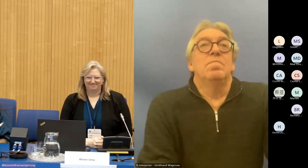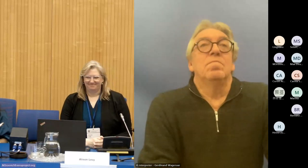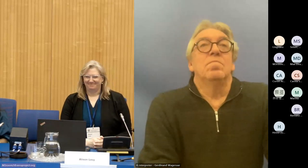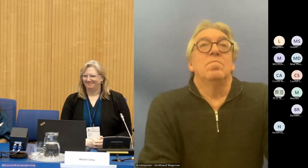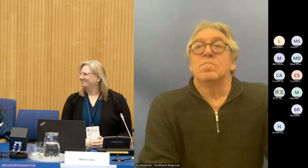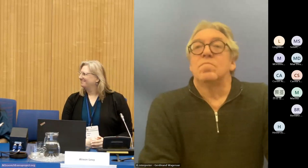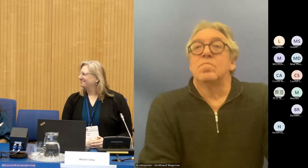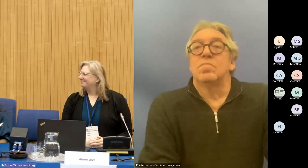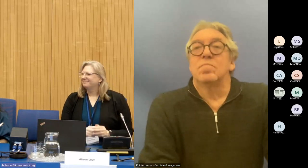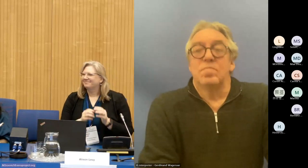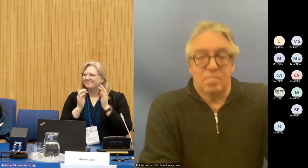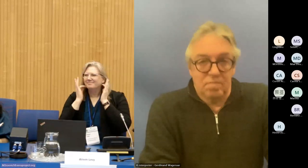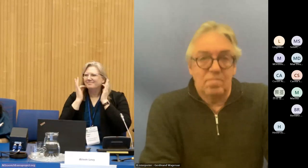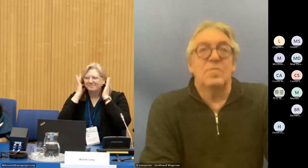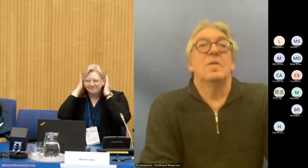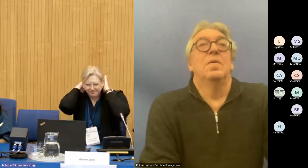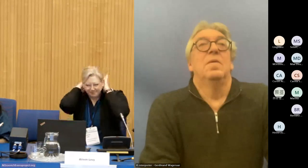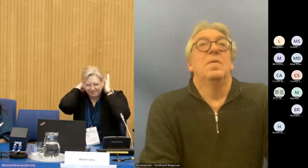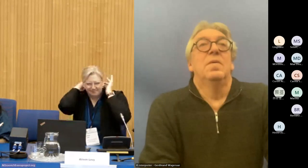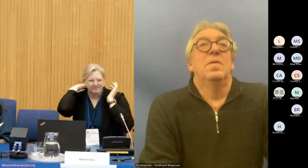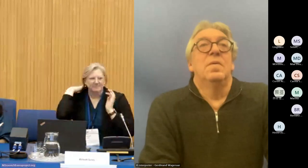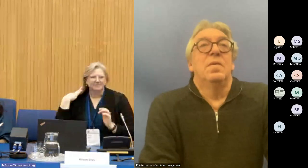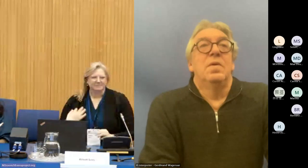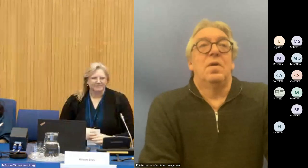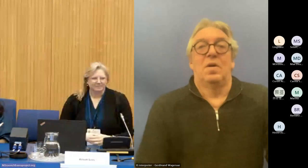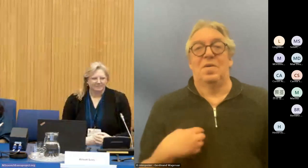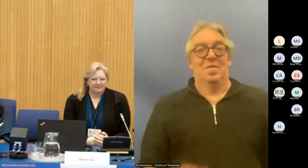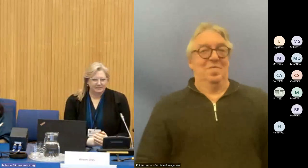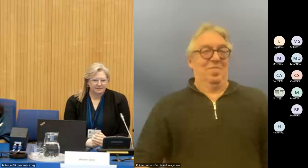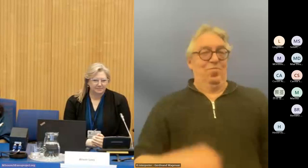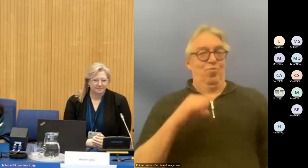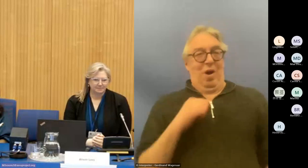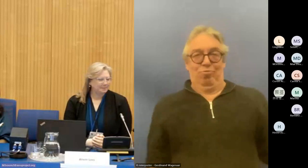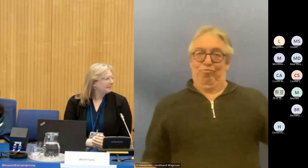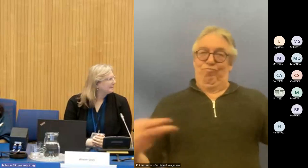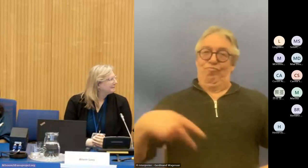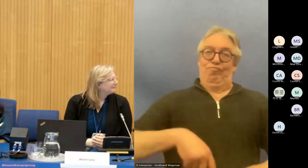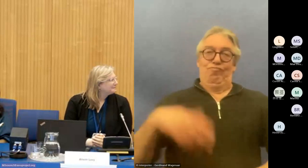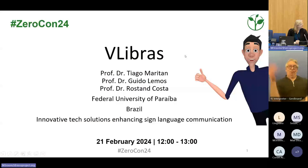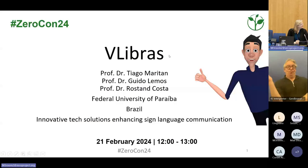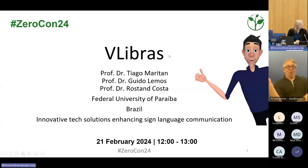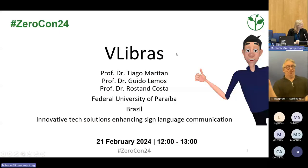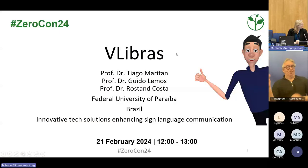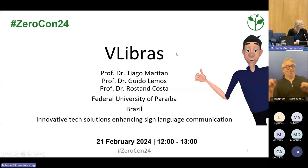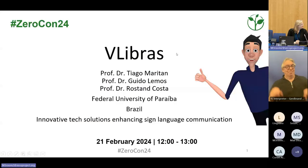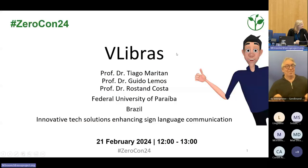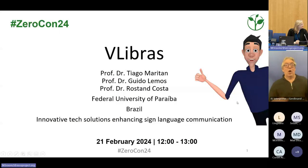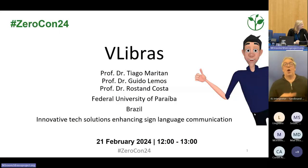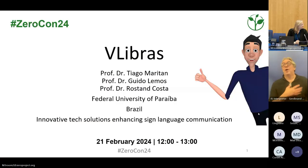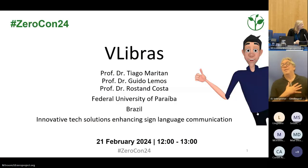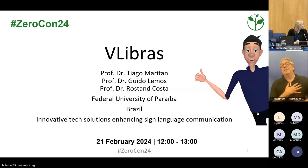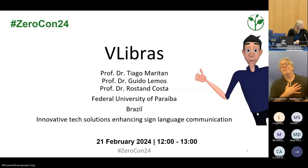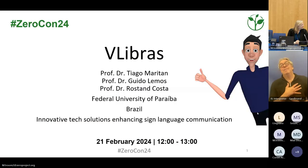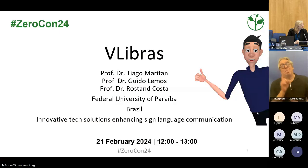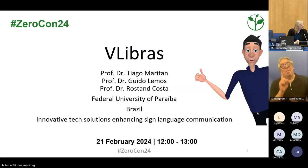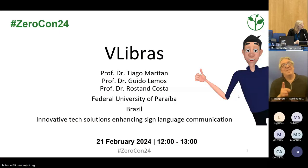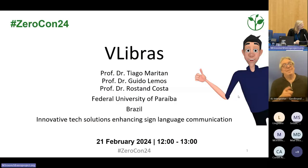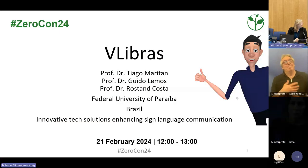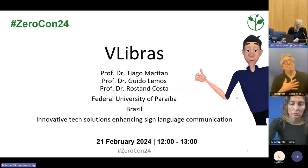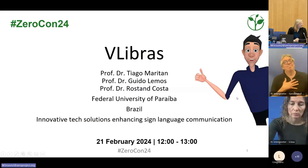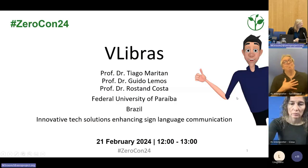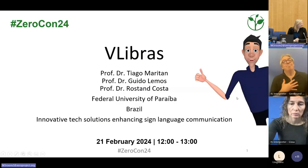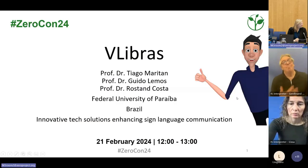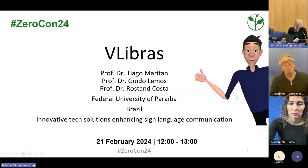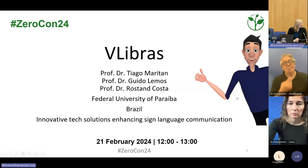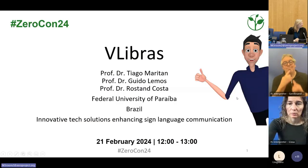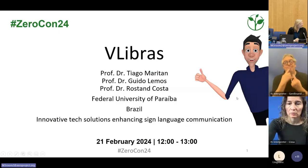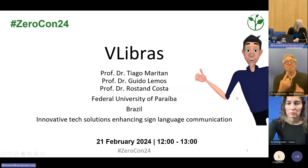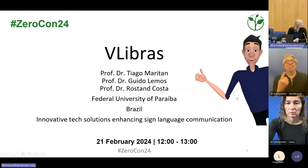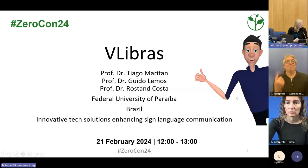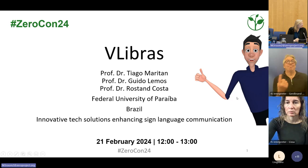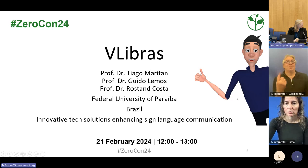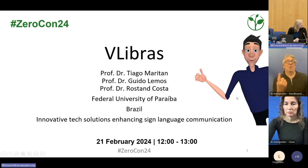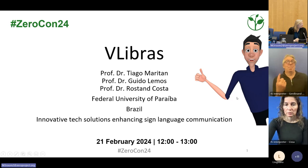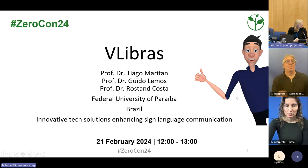Thank you very much, everyone. I am so proud to be here. I have a confession to make, I don't know